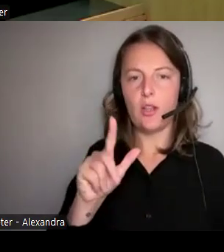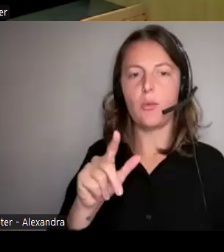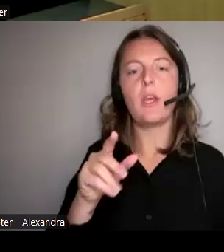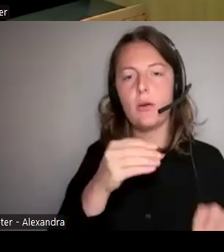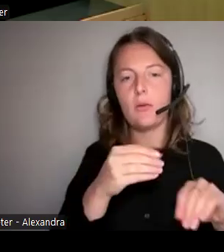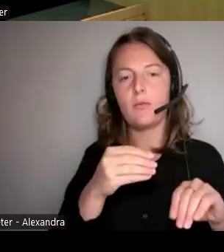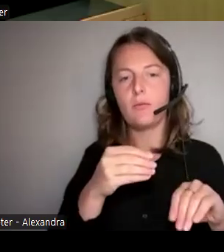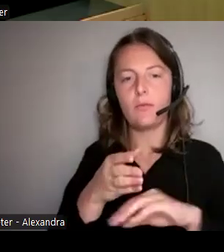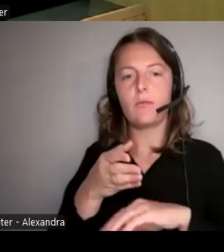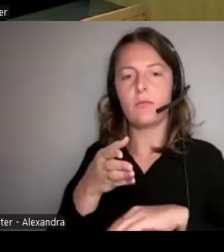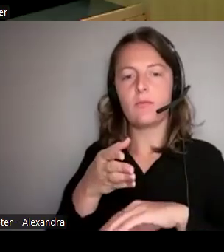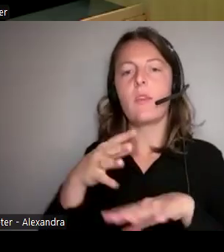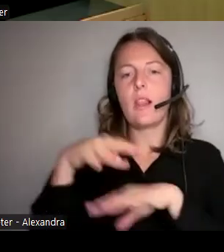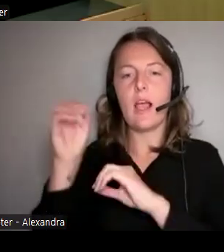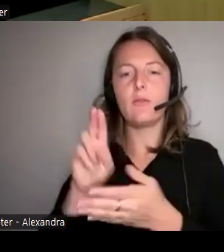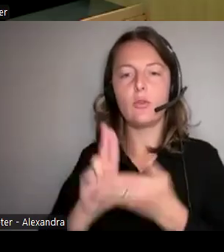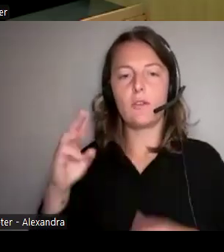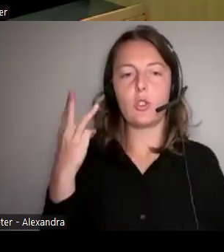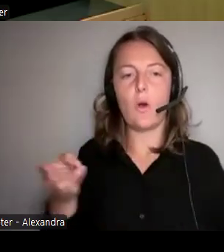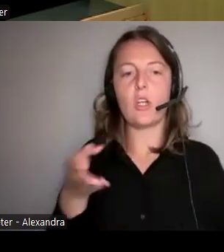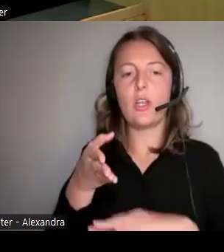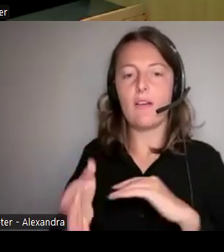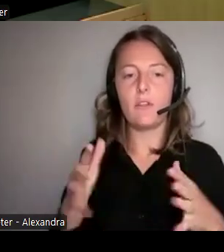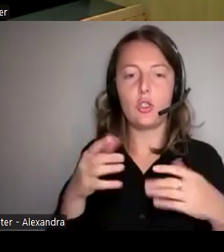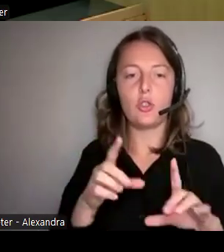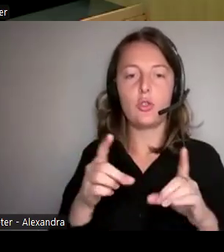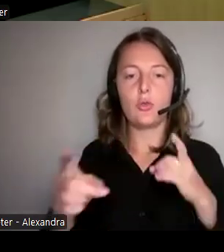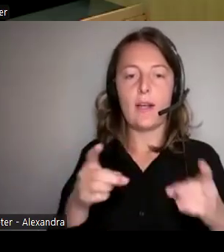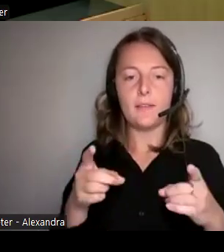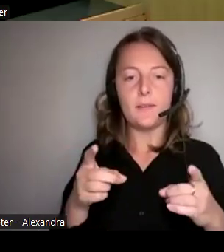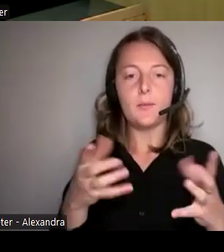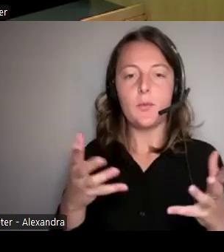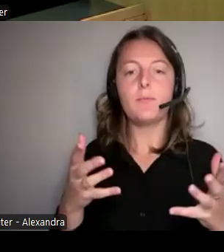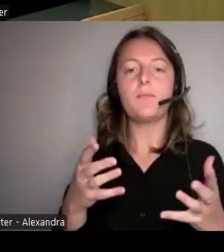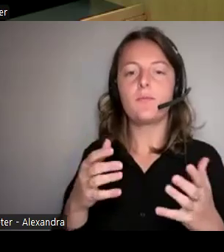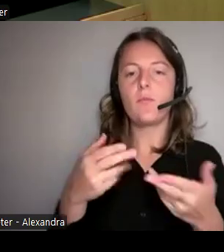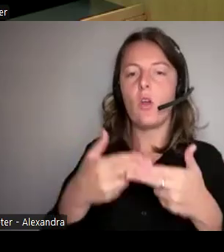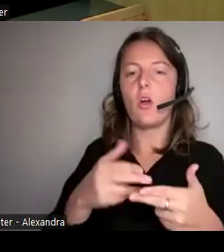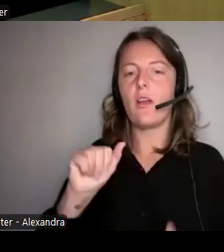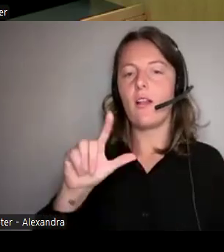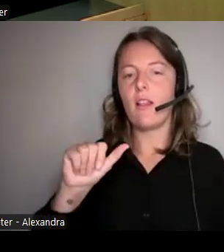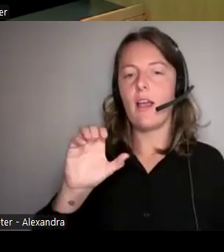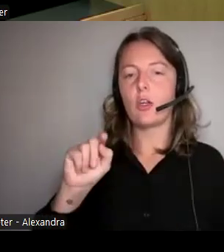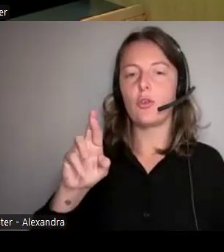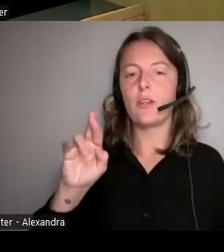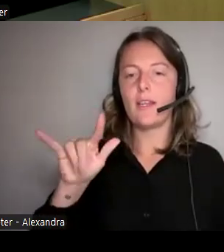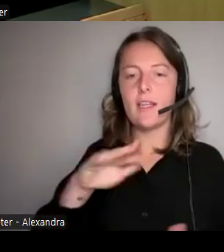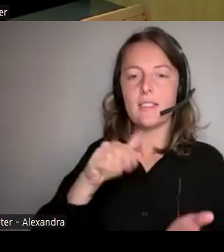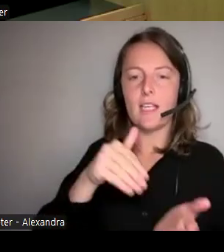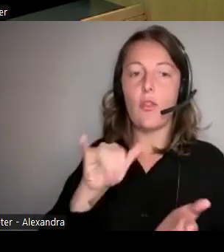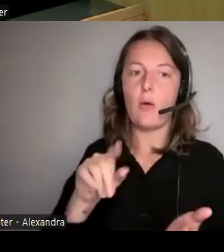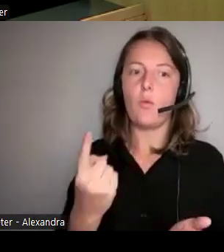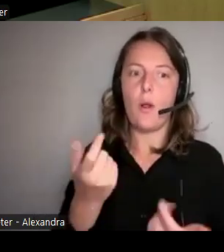uh what's called an elacrity center which was one of the big NIMH uh center initiatives. um